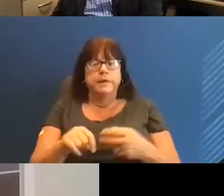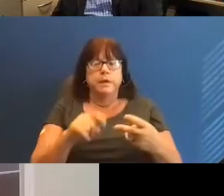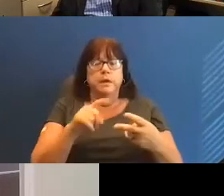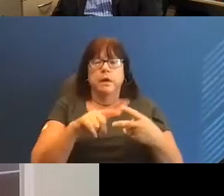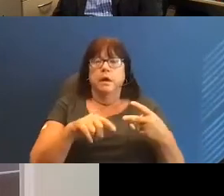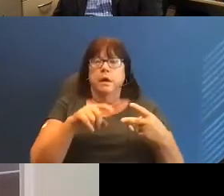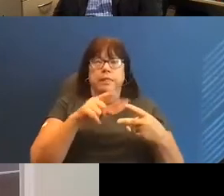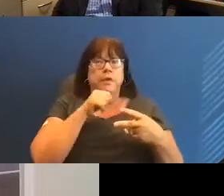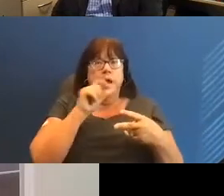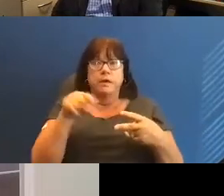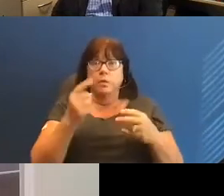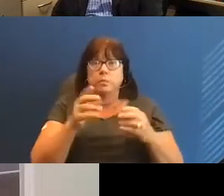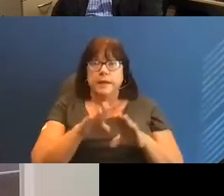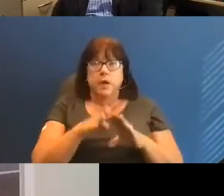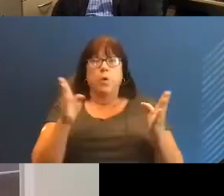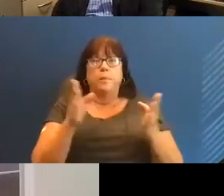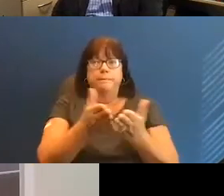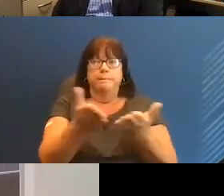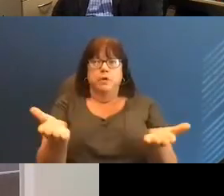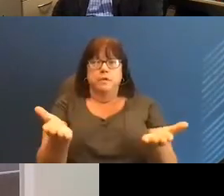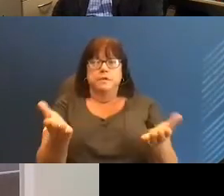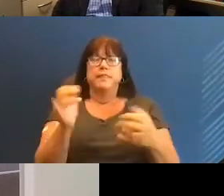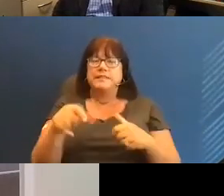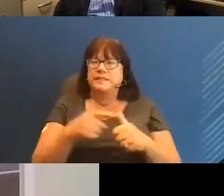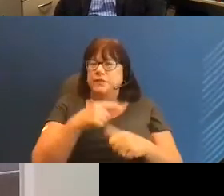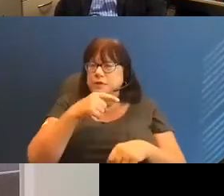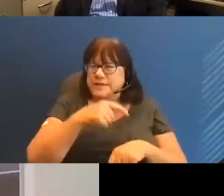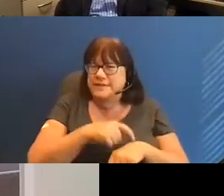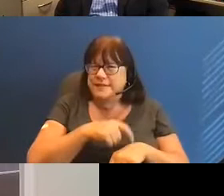textbooks, that's usually the first thing people hear about are open textbooks but OER can also